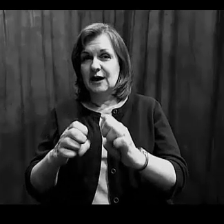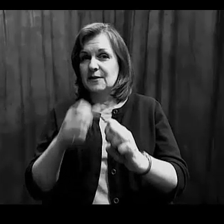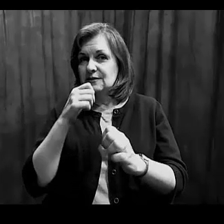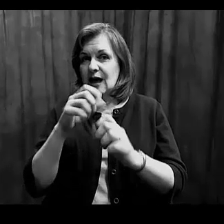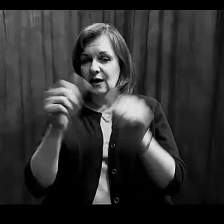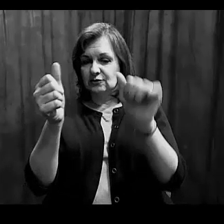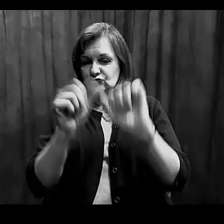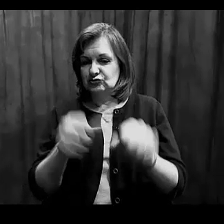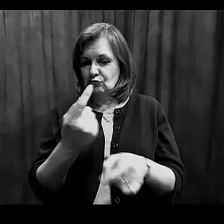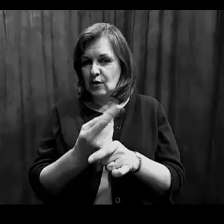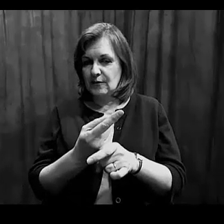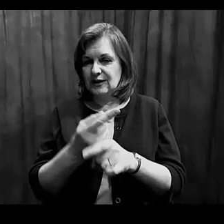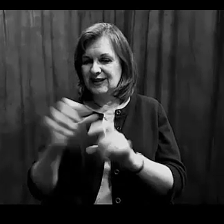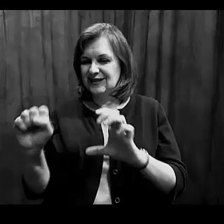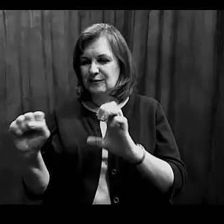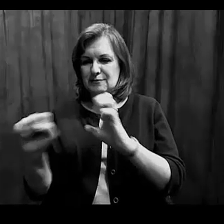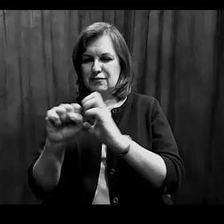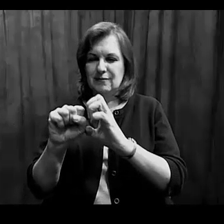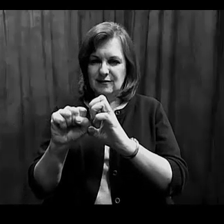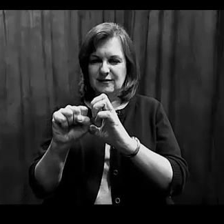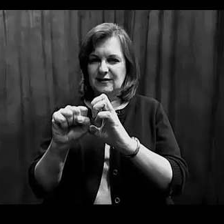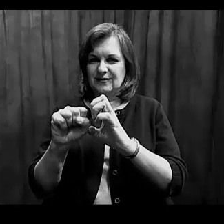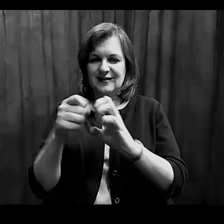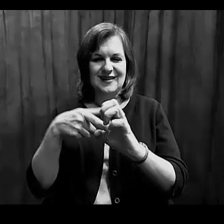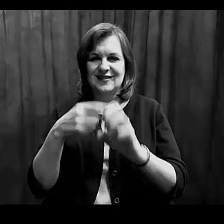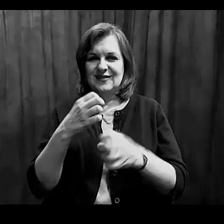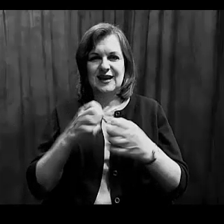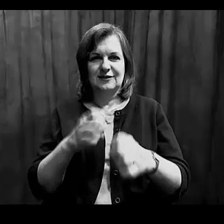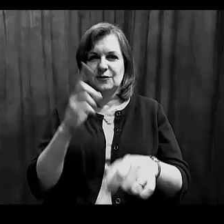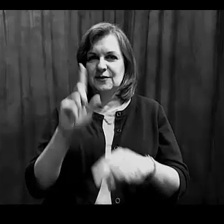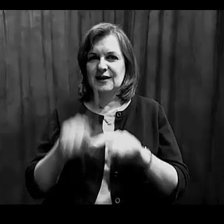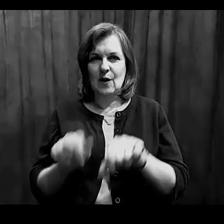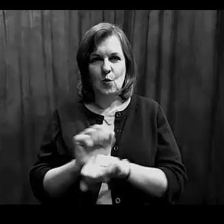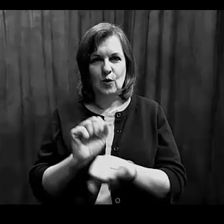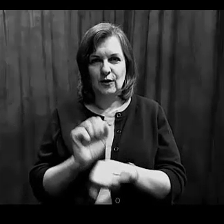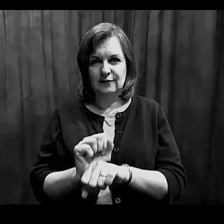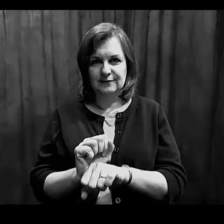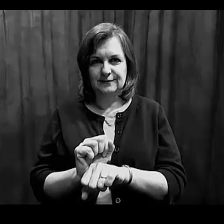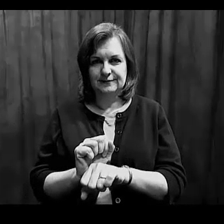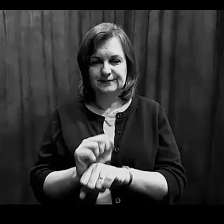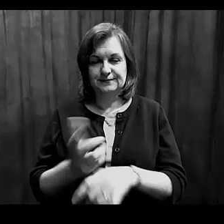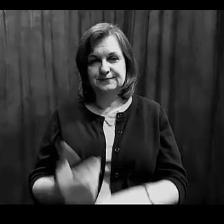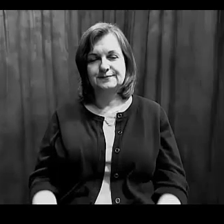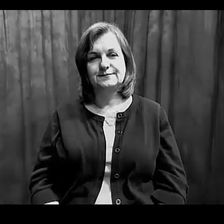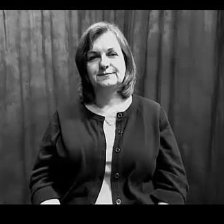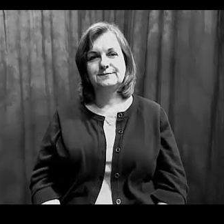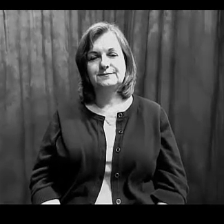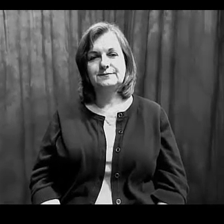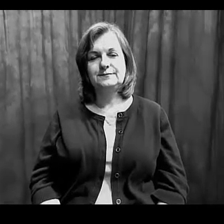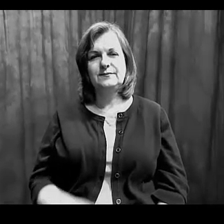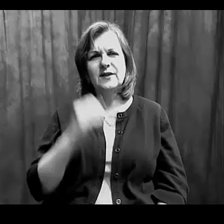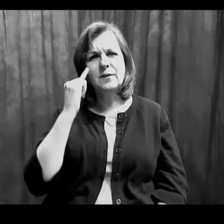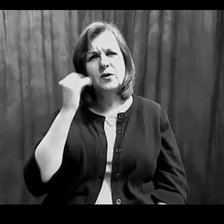if the enzyme is not shaped properly the substrate can't fit the enzyme can't do its job